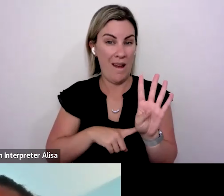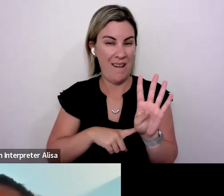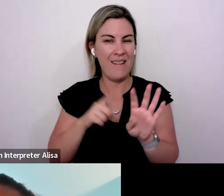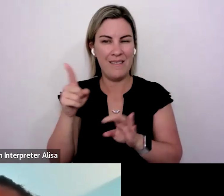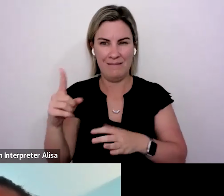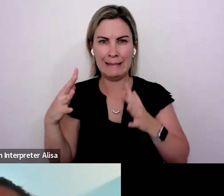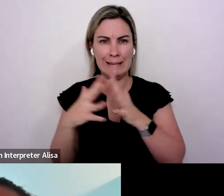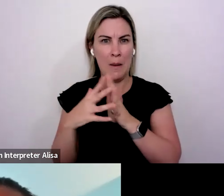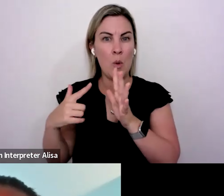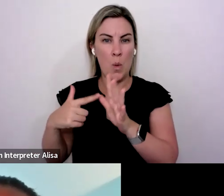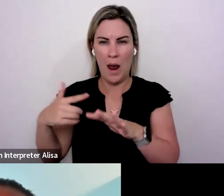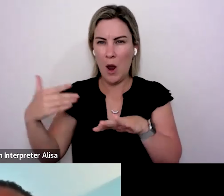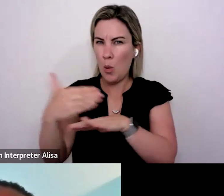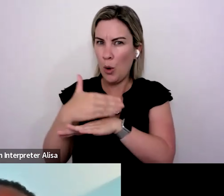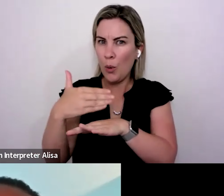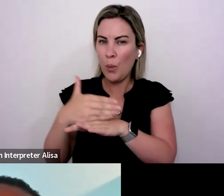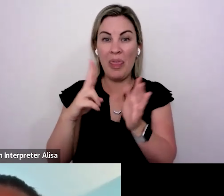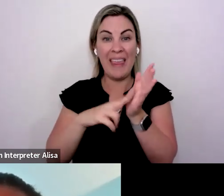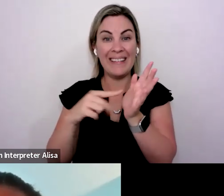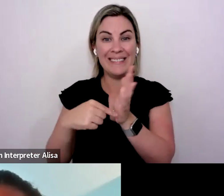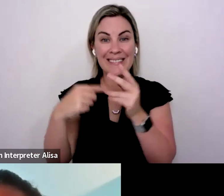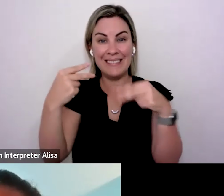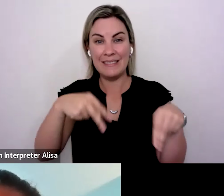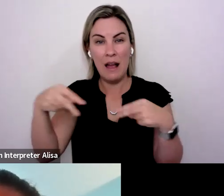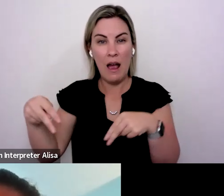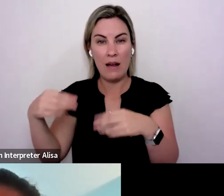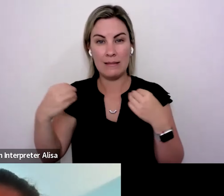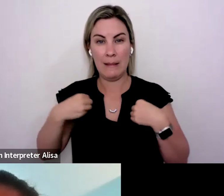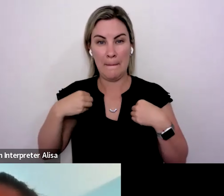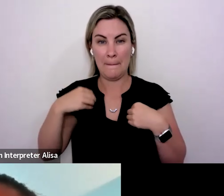NT Dance Company, as well as Yolgnu dancers from Arnhem Land.